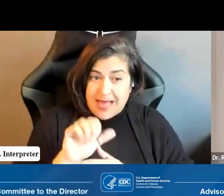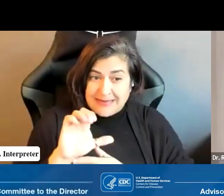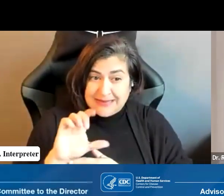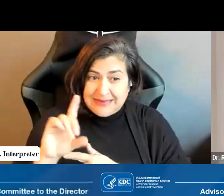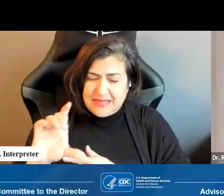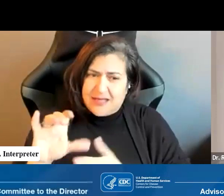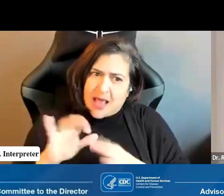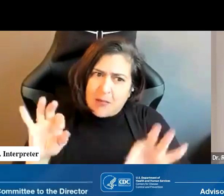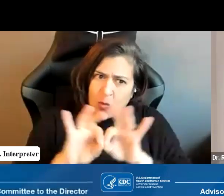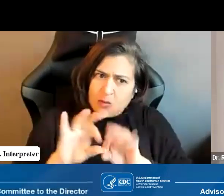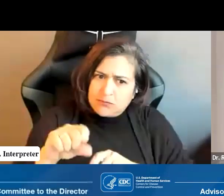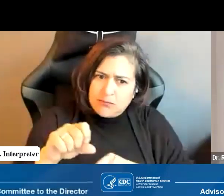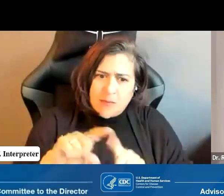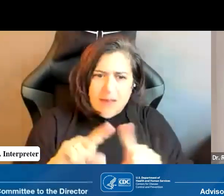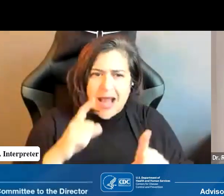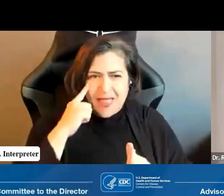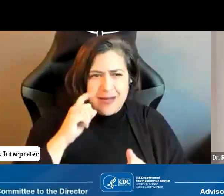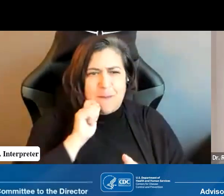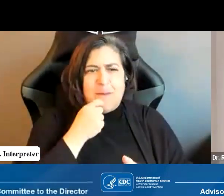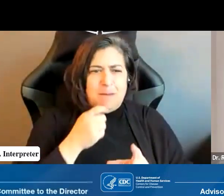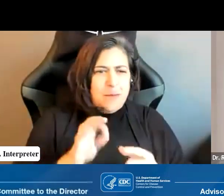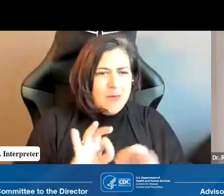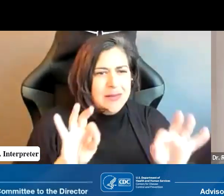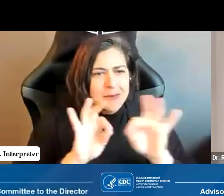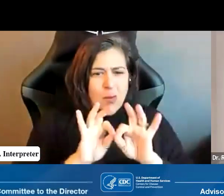Now I'm thinking it'd be really neat if also you would have talking about the metrics